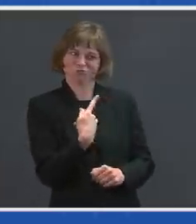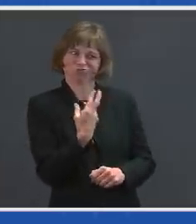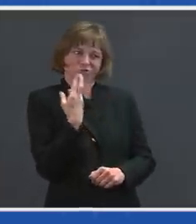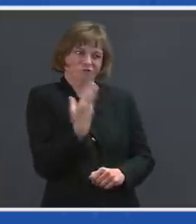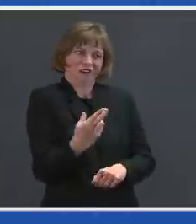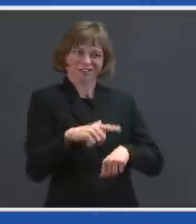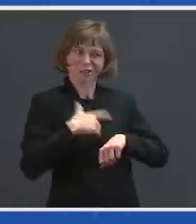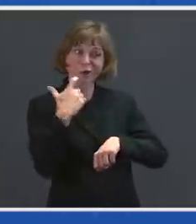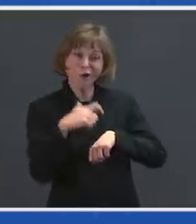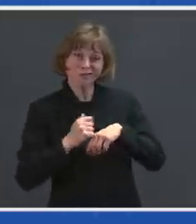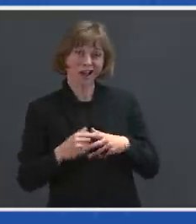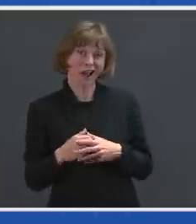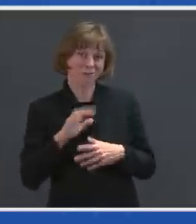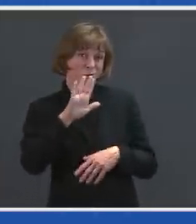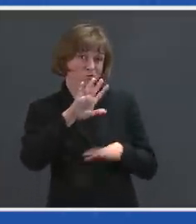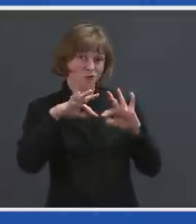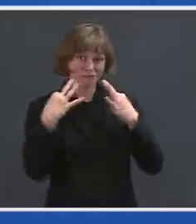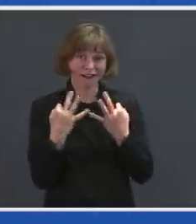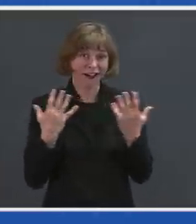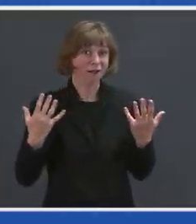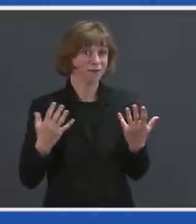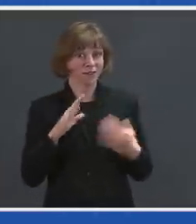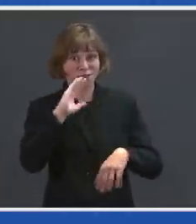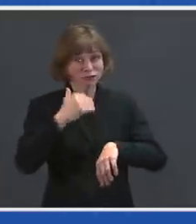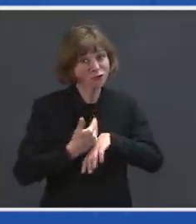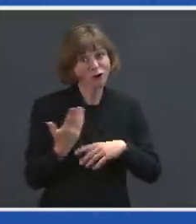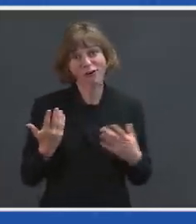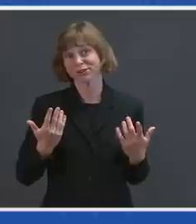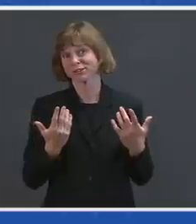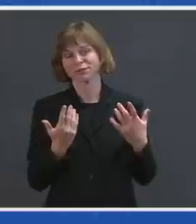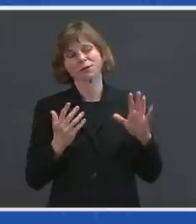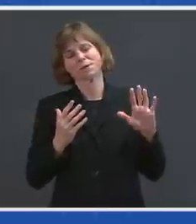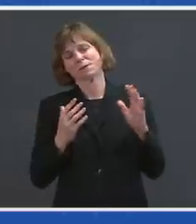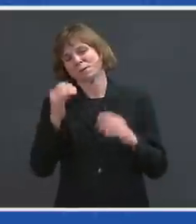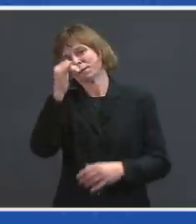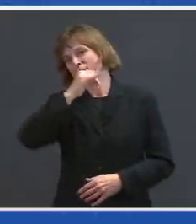and your whole family, your daughters. And it -- it's just been a great relationship.